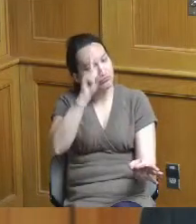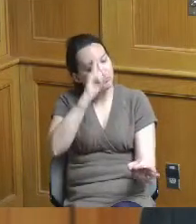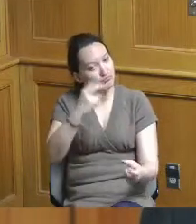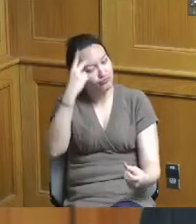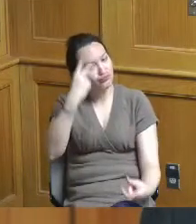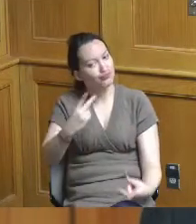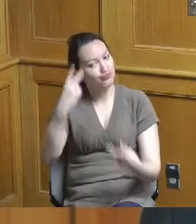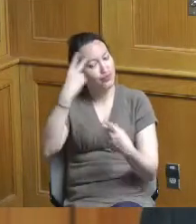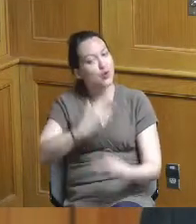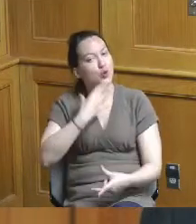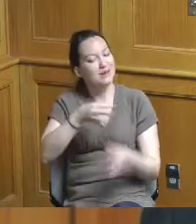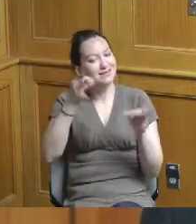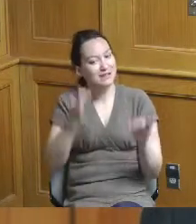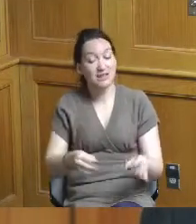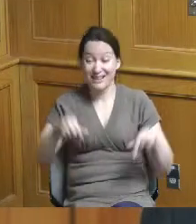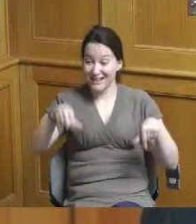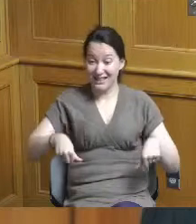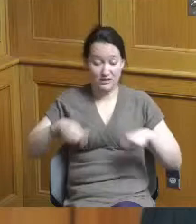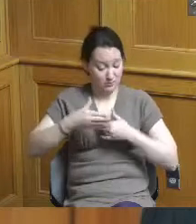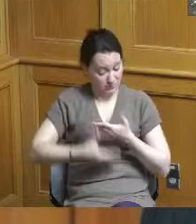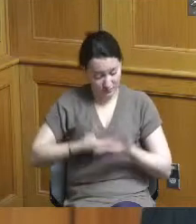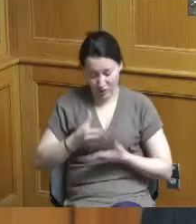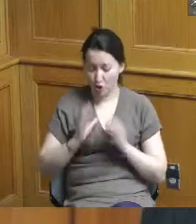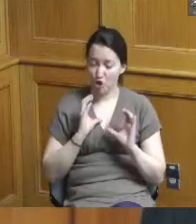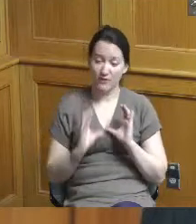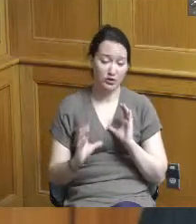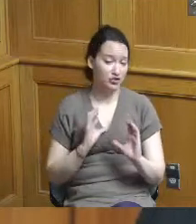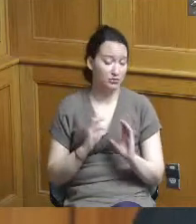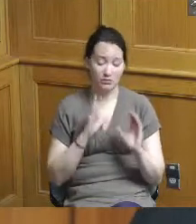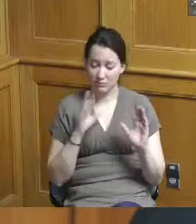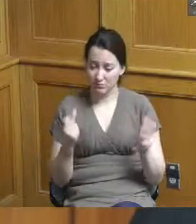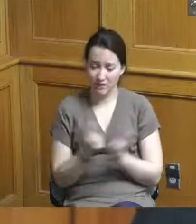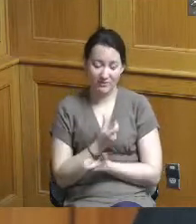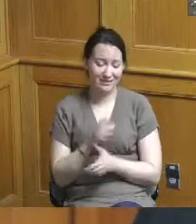has spurred all of this conversation it has spurred all of the activity because without